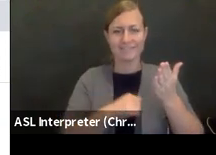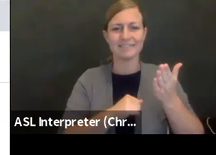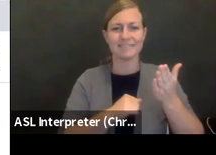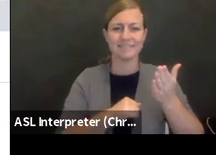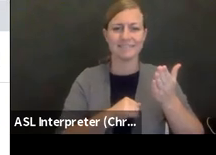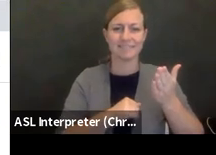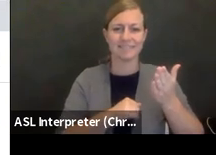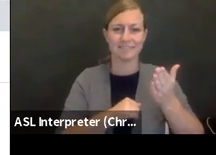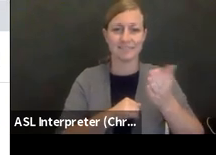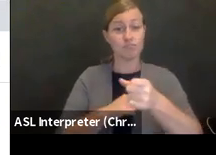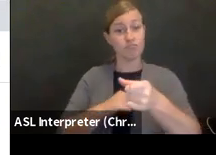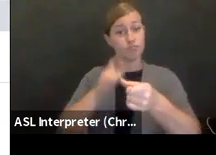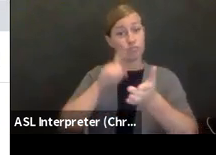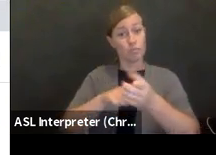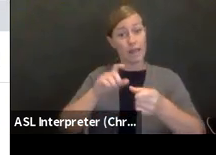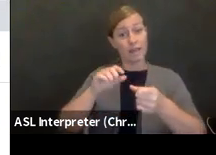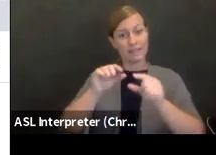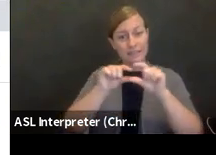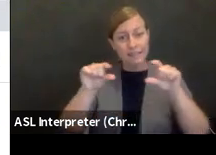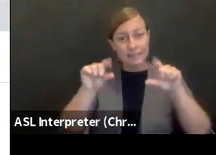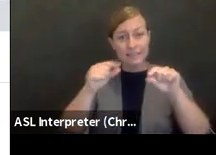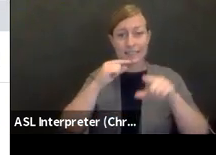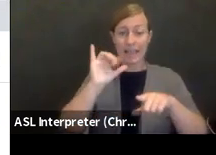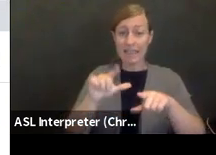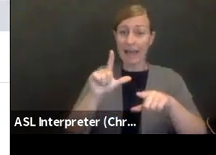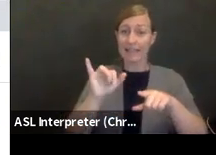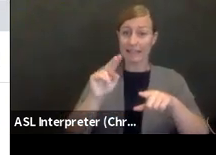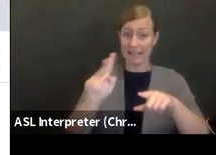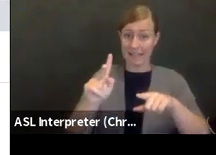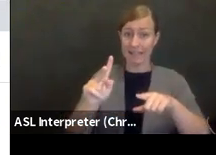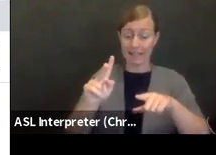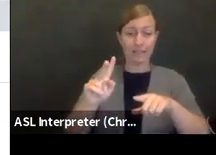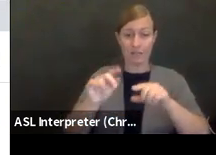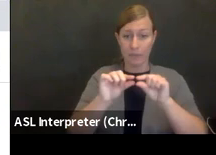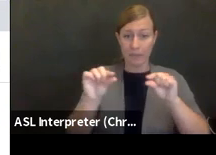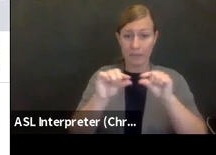ESD 112-- Kristina Wambold: So this link will be replaced with the preview icon is what's there in the back portion of it.